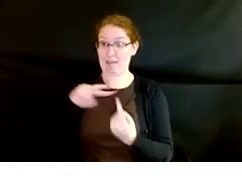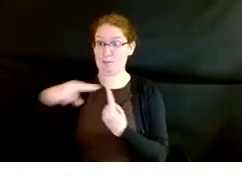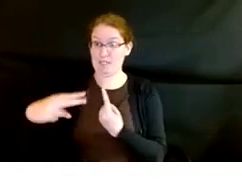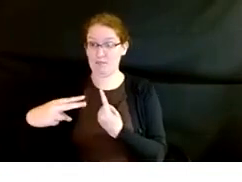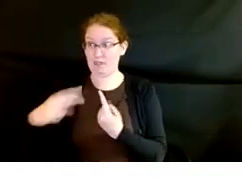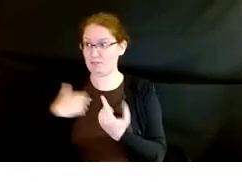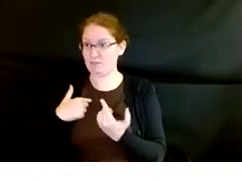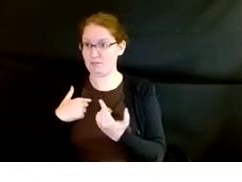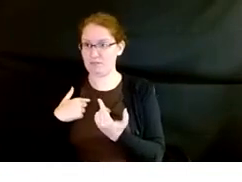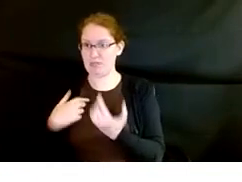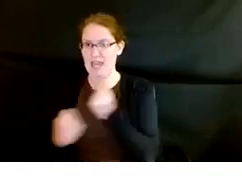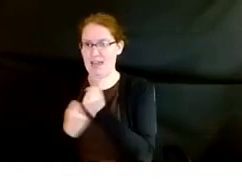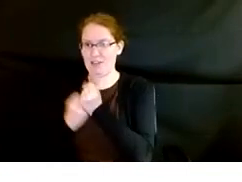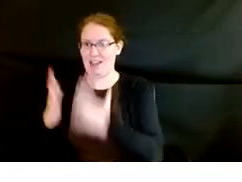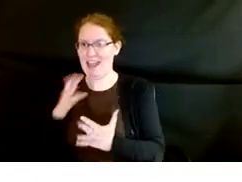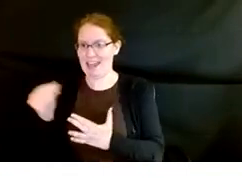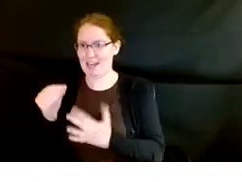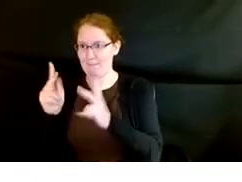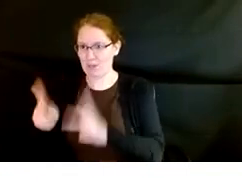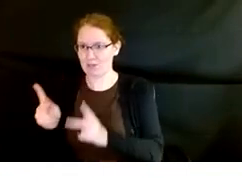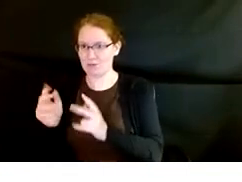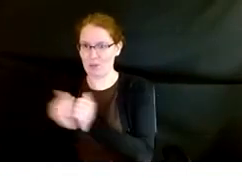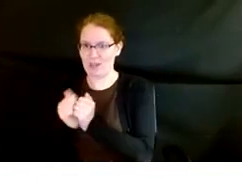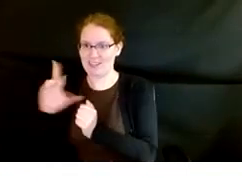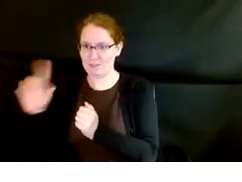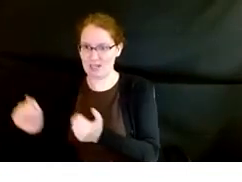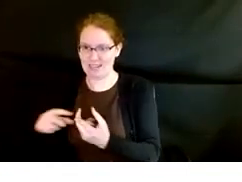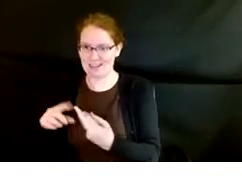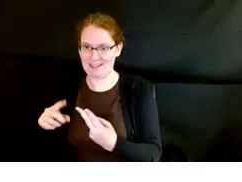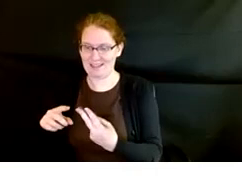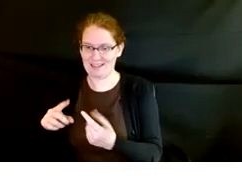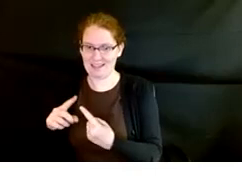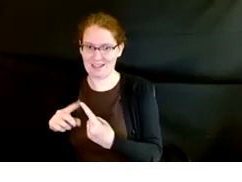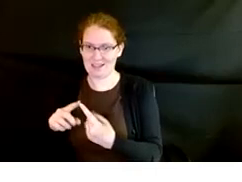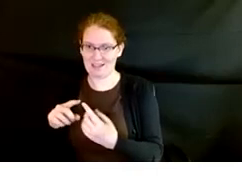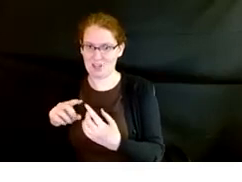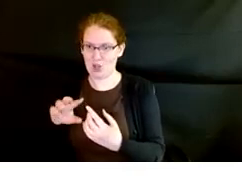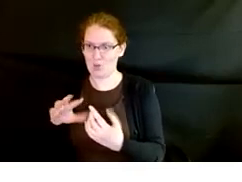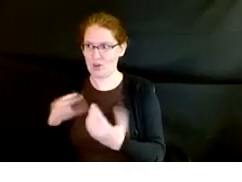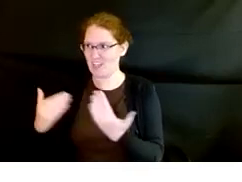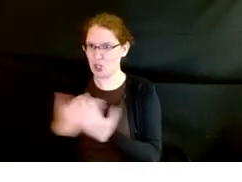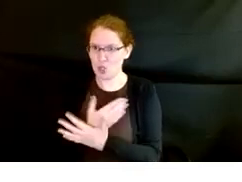an advocate and as an individual with disability what the new guidance meant to us and then